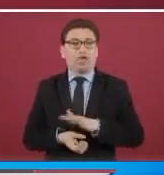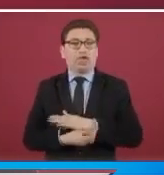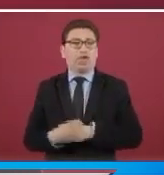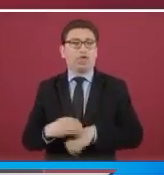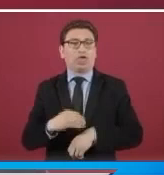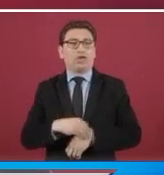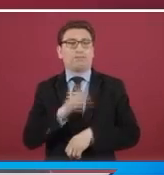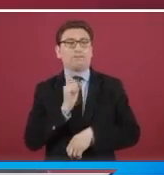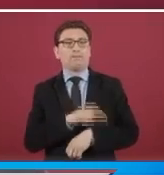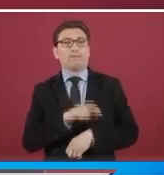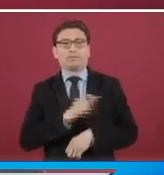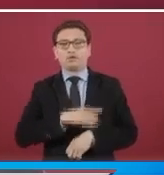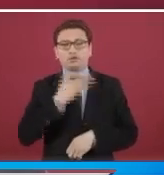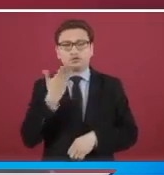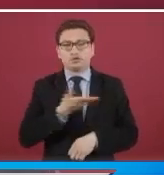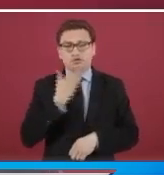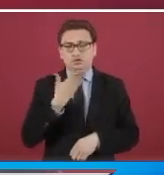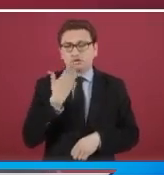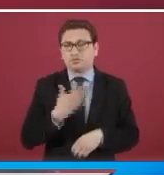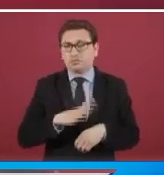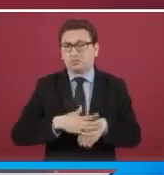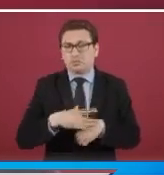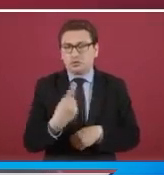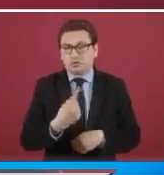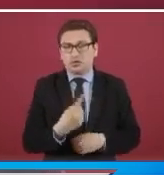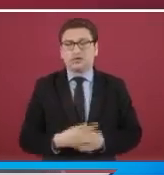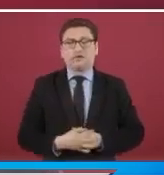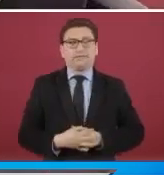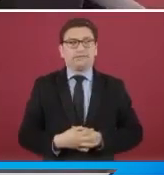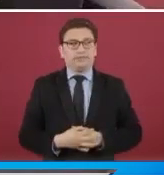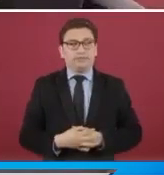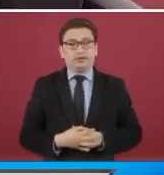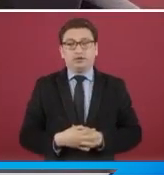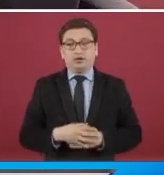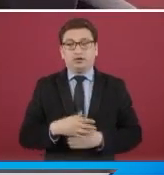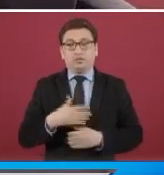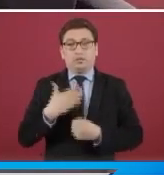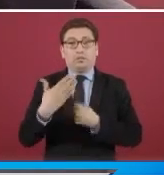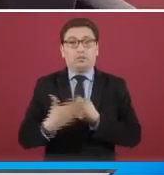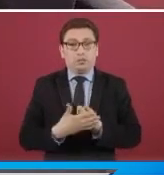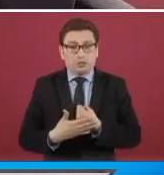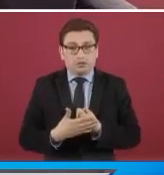The projection of the growth decline published by the so-called conservative experts